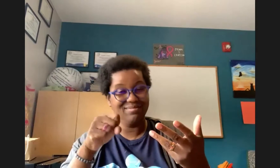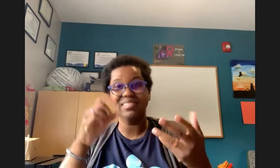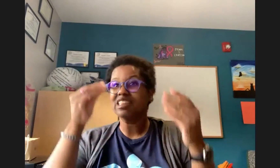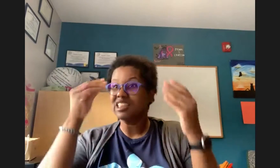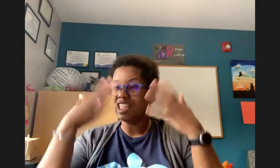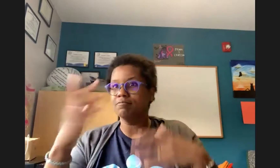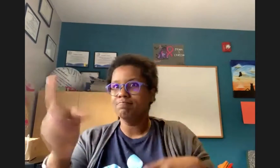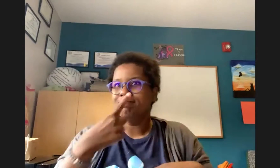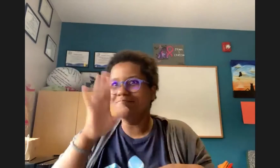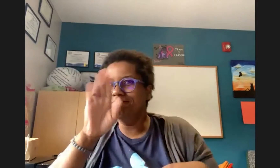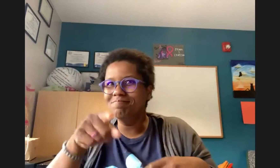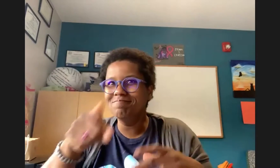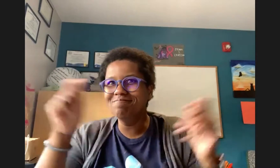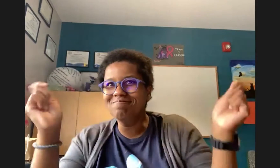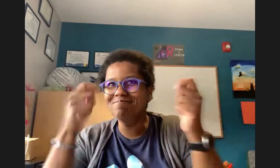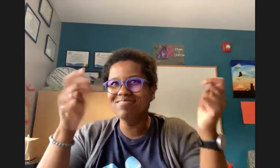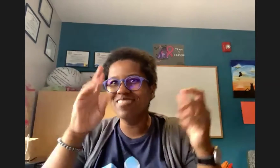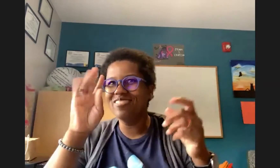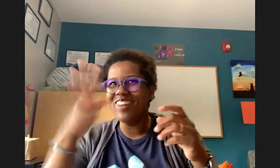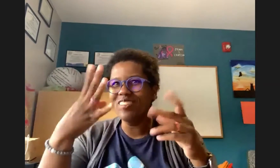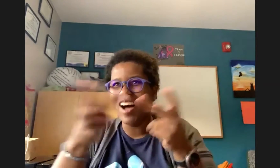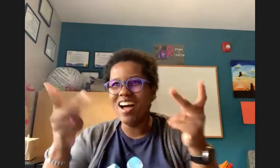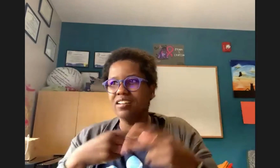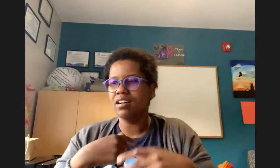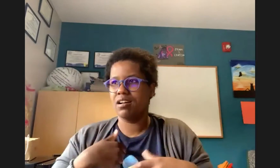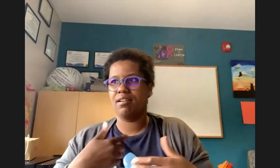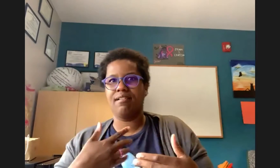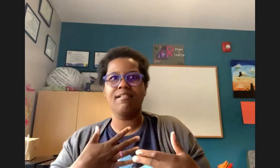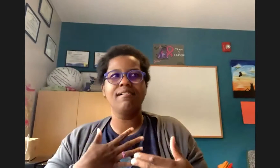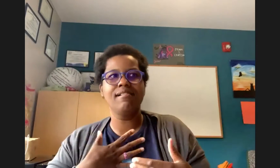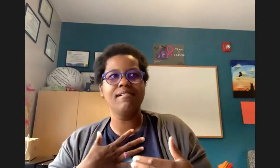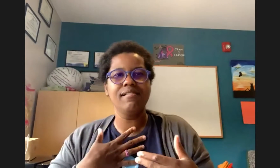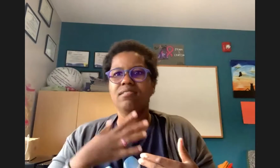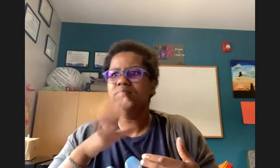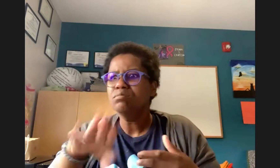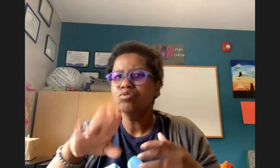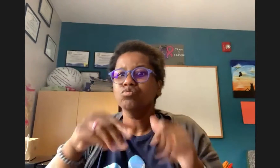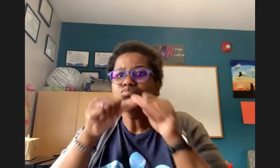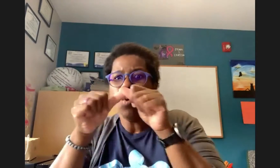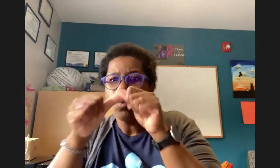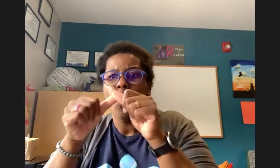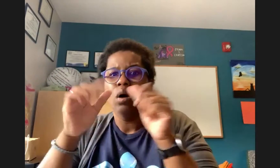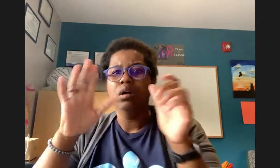The teacher came up to me and said, "Hey, you won fourth place! "Keep it up."